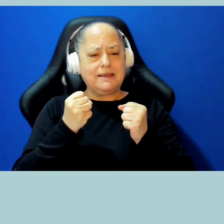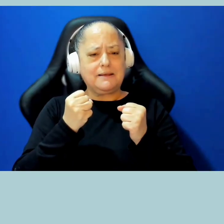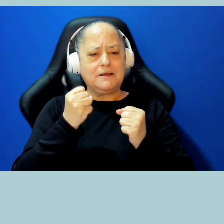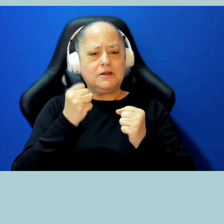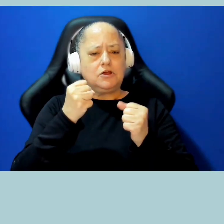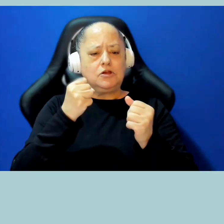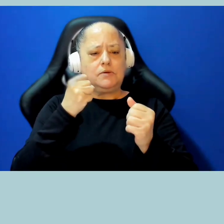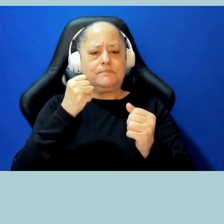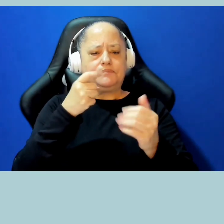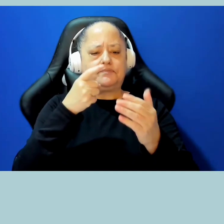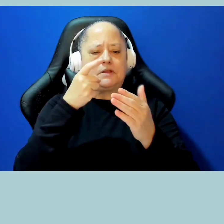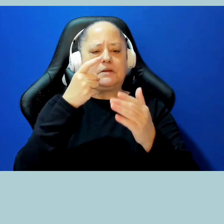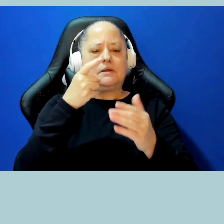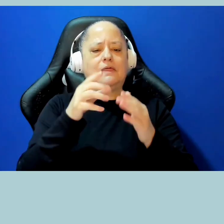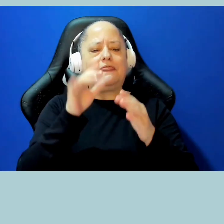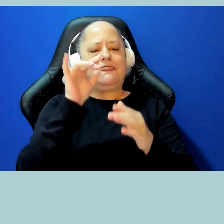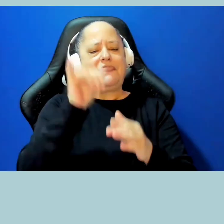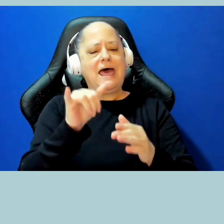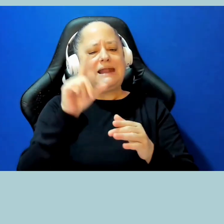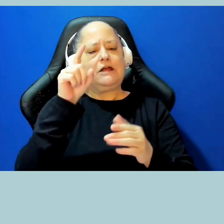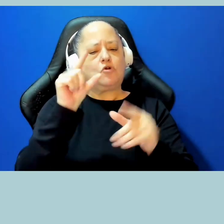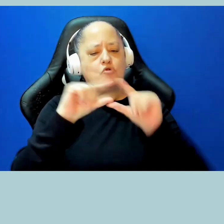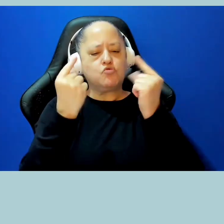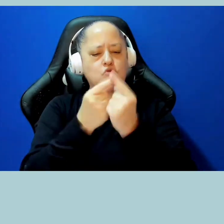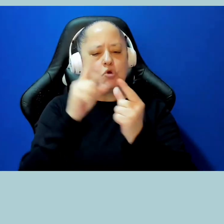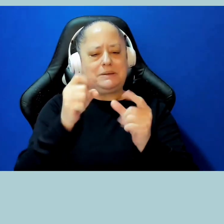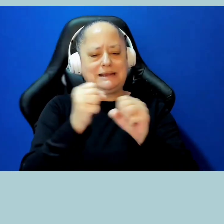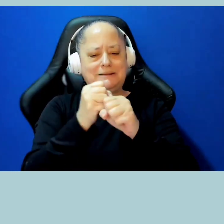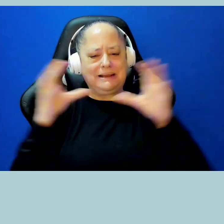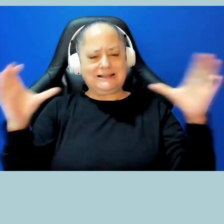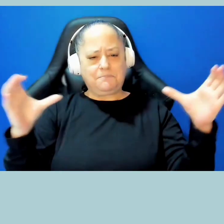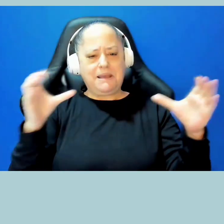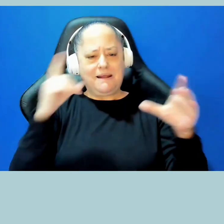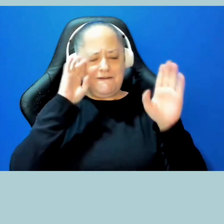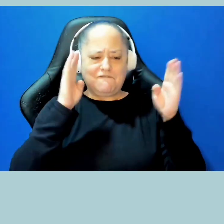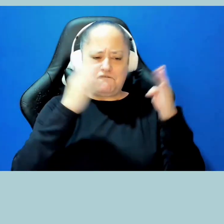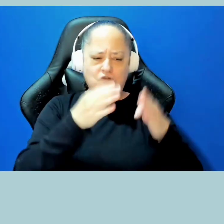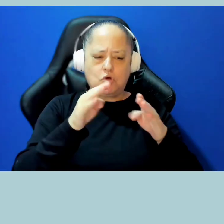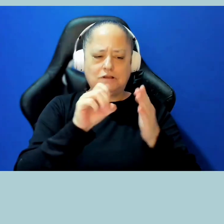the group needed to be expanded. So yes, we needed to focus on, you know, removing barriers for any